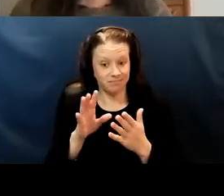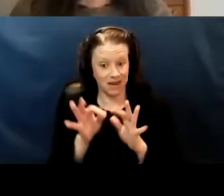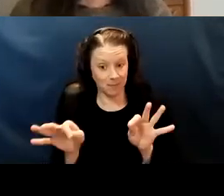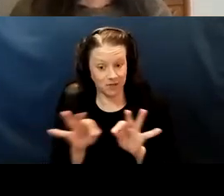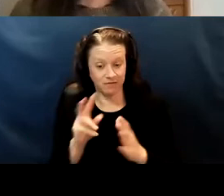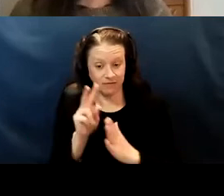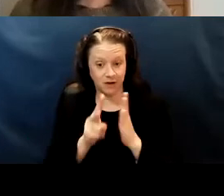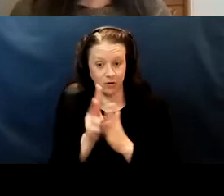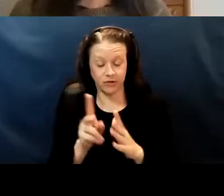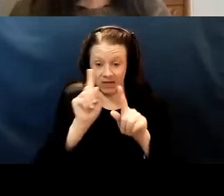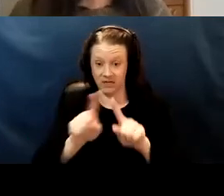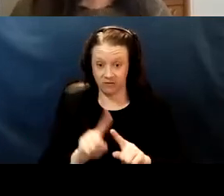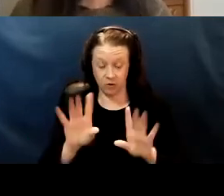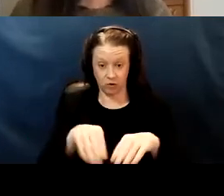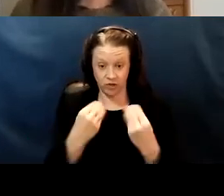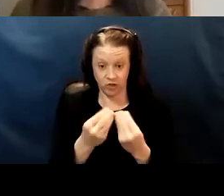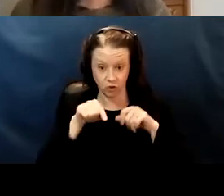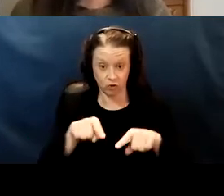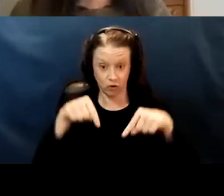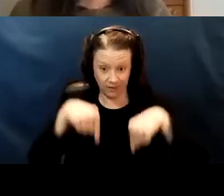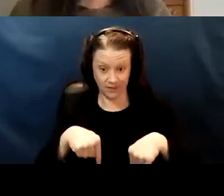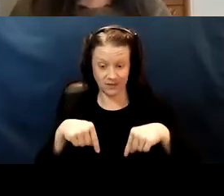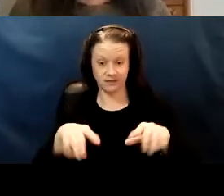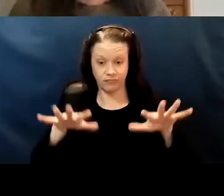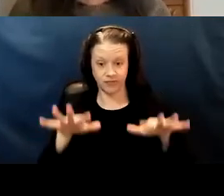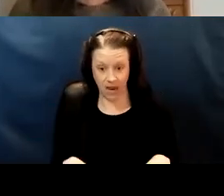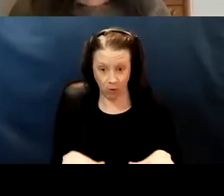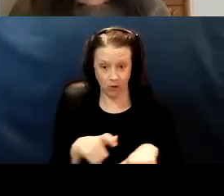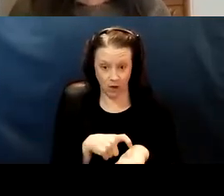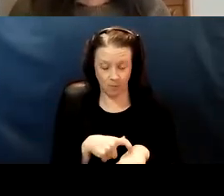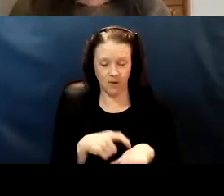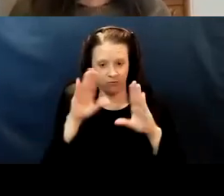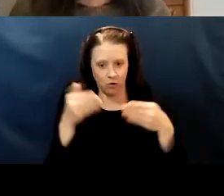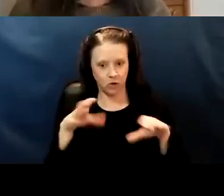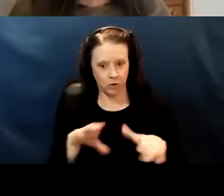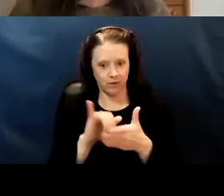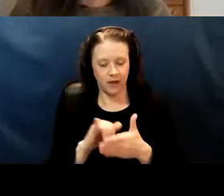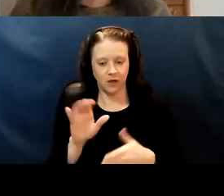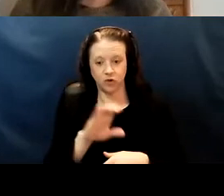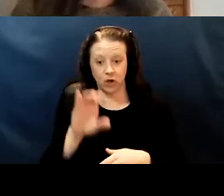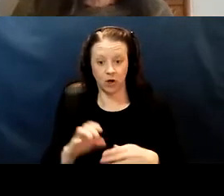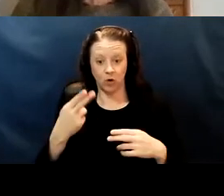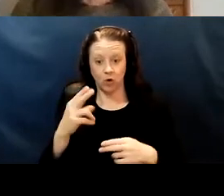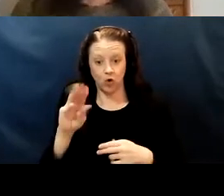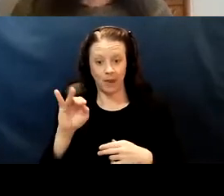during this down time have been focussing on doing that. For instance I know the Chicago Humanities Festival has been working